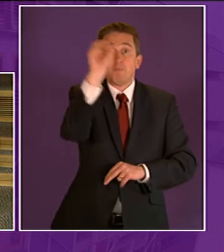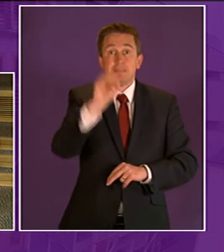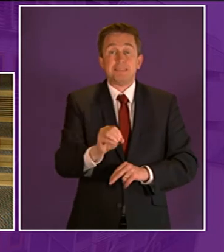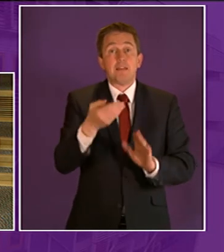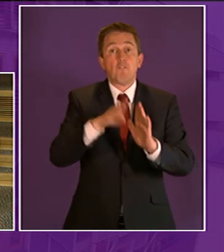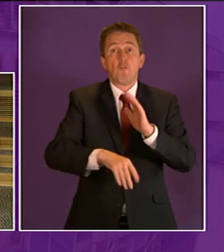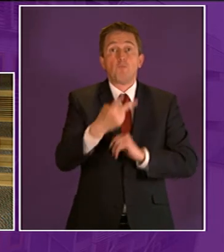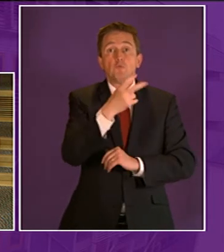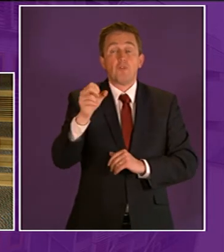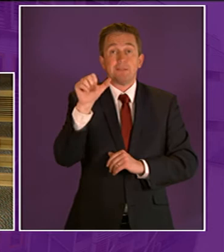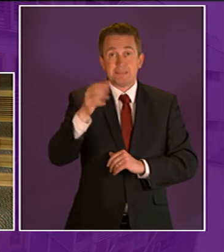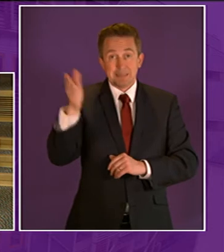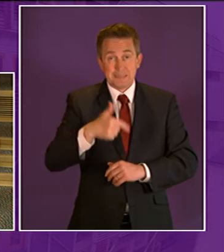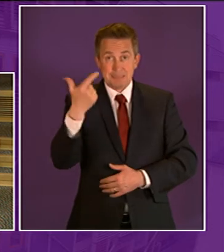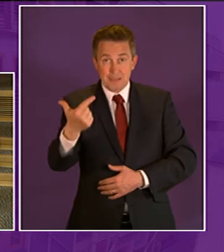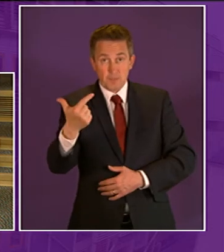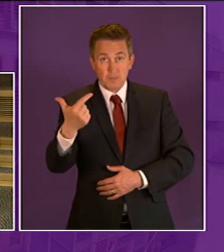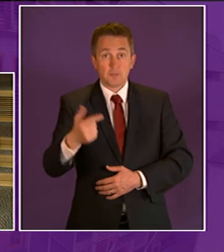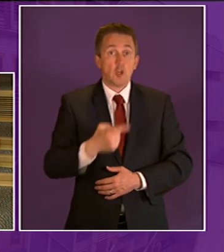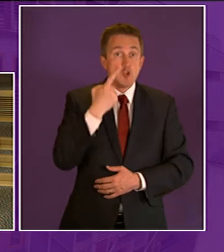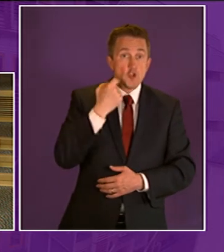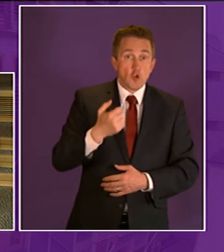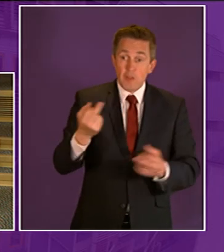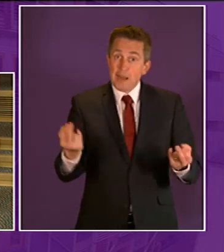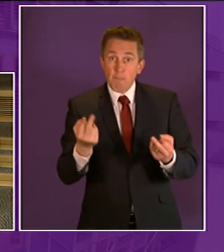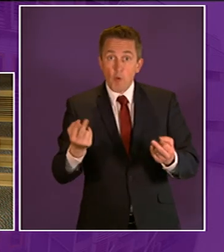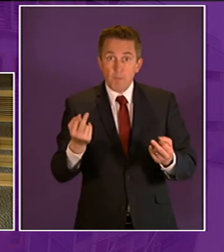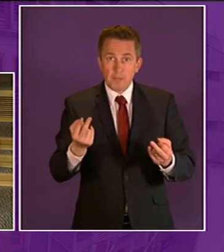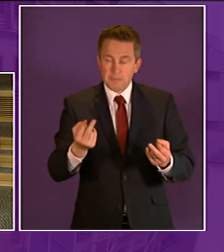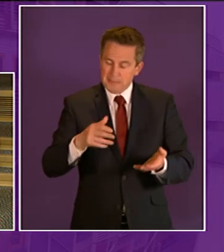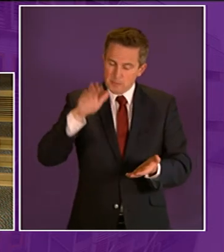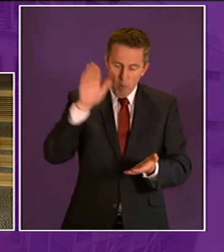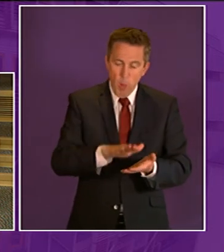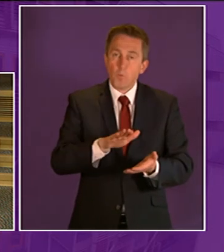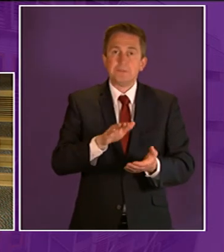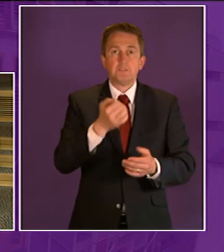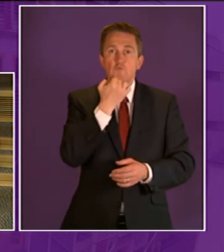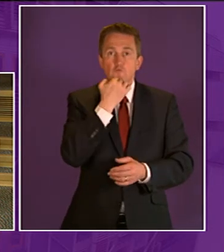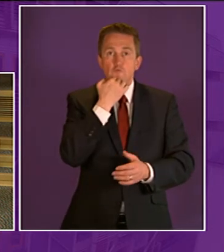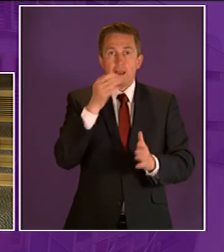Our youth unemployment rate is at its lowest level since the series began in 1992 and is